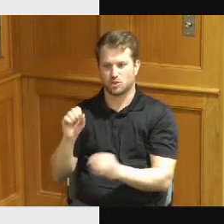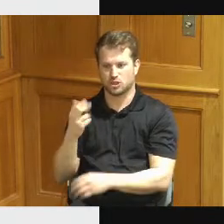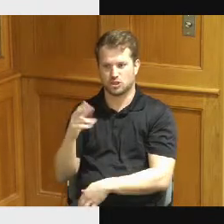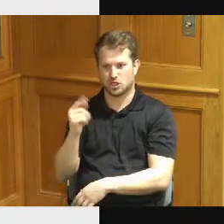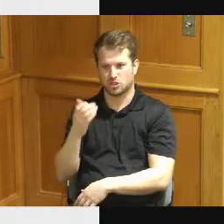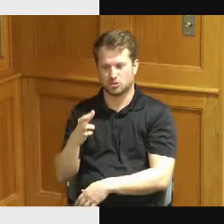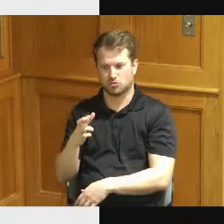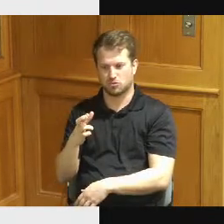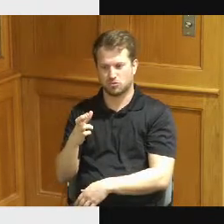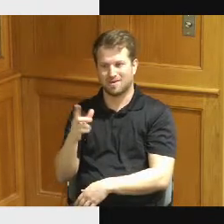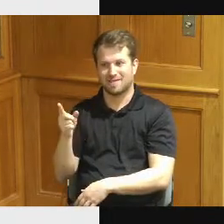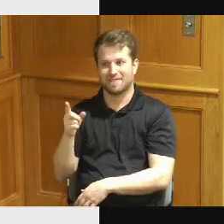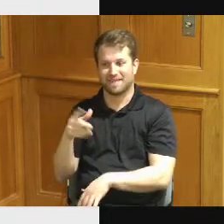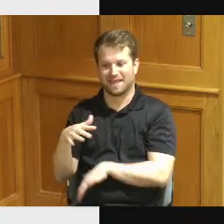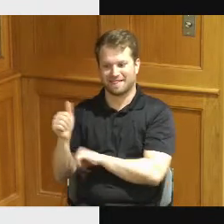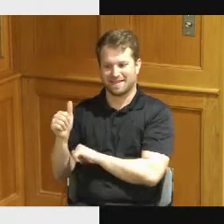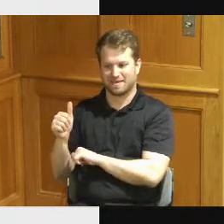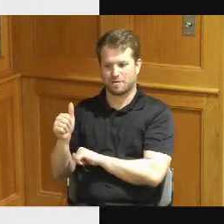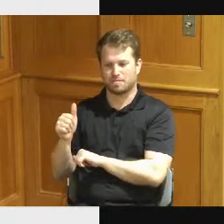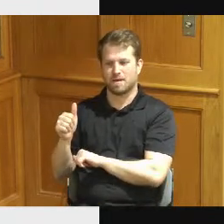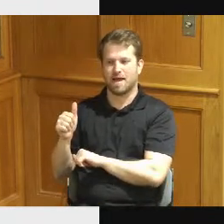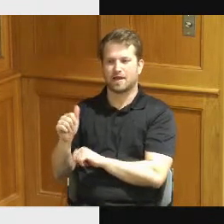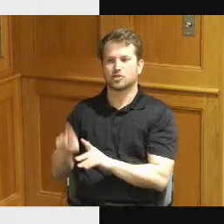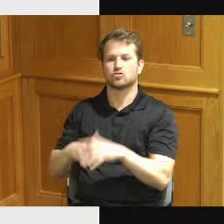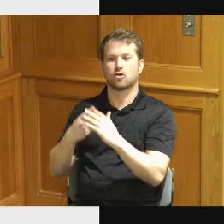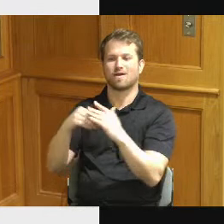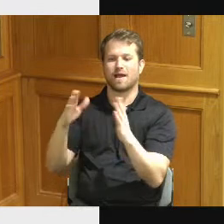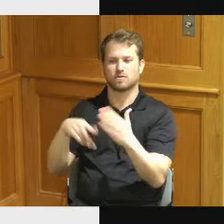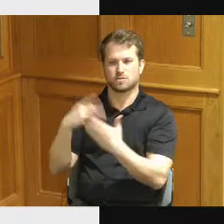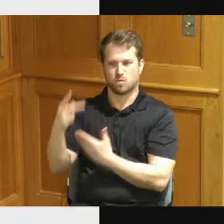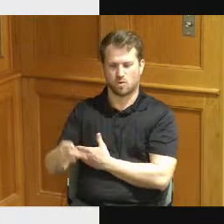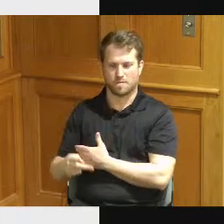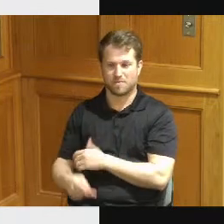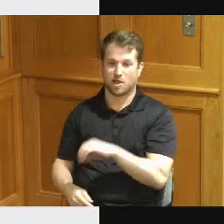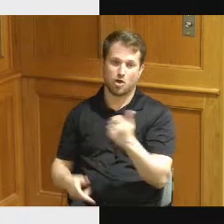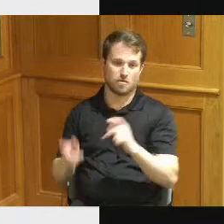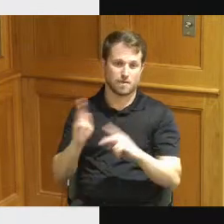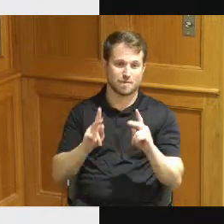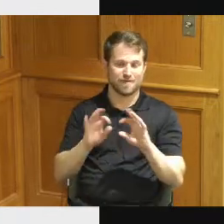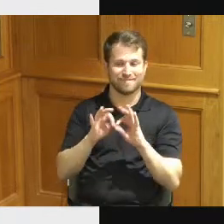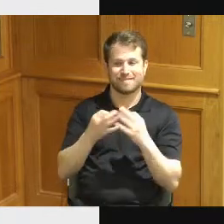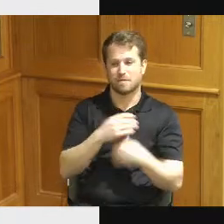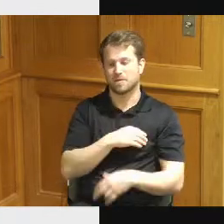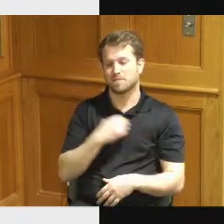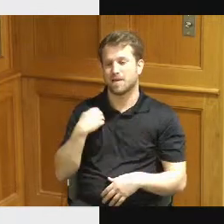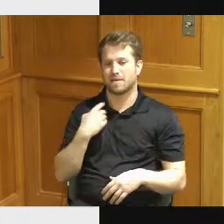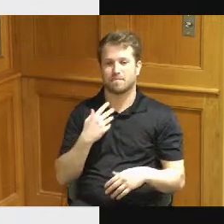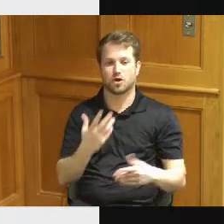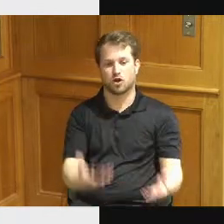into one of those Housing Programs the others you know a family member takes them in they Identify